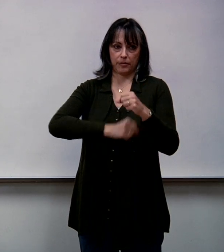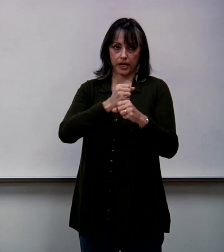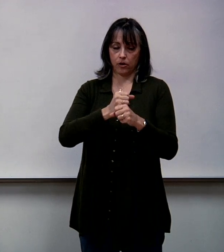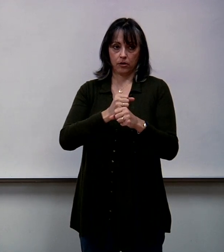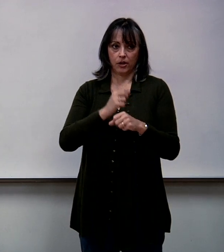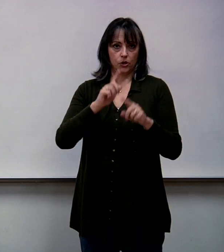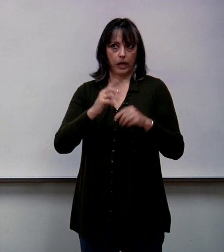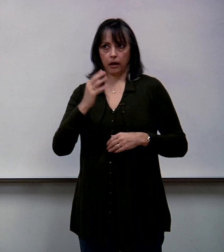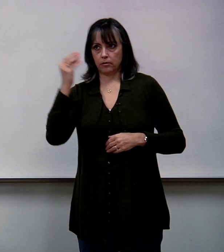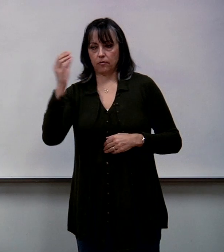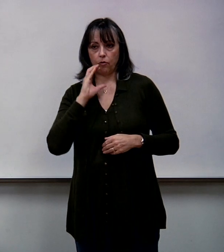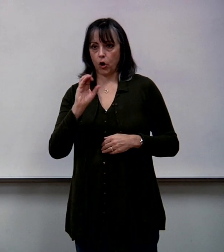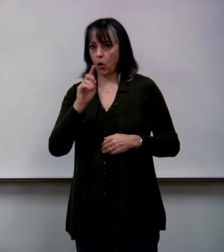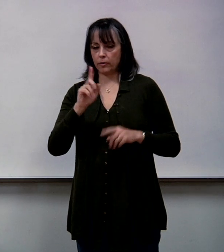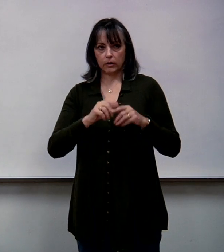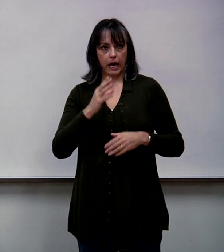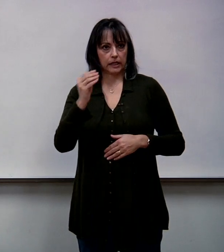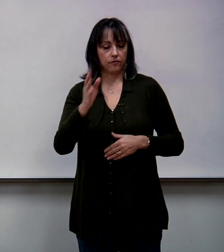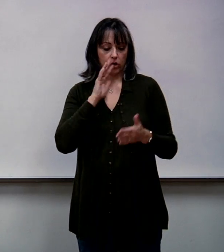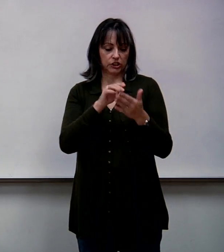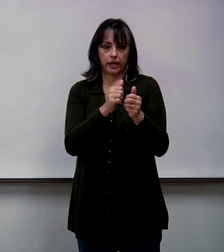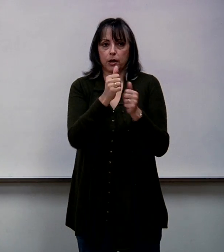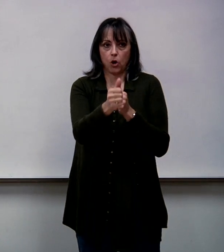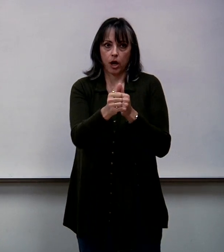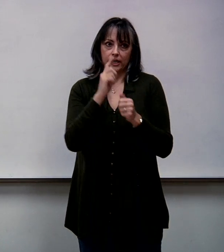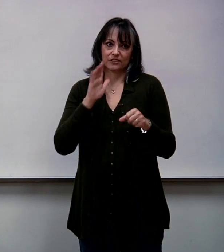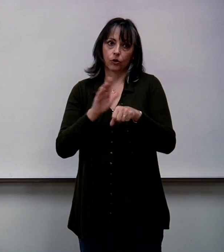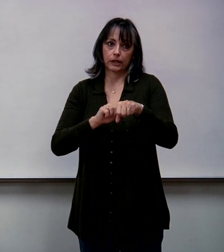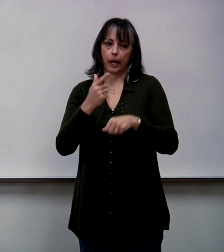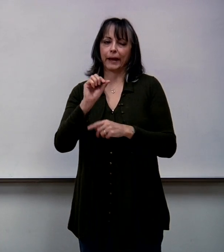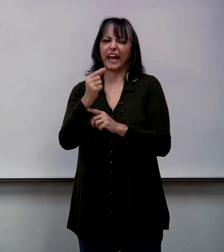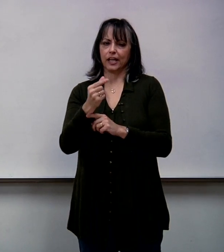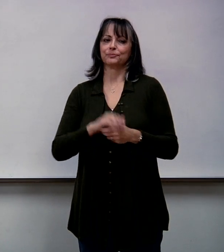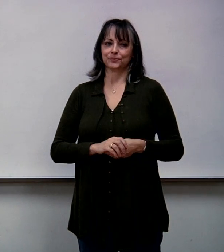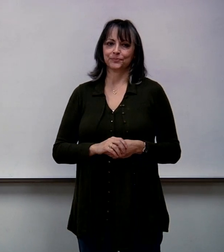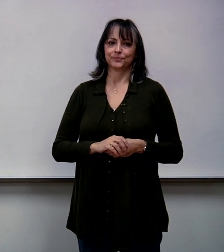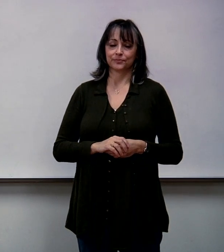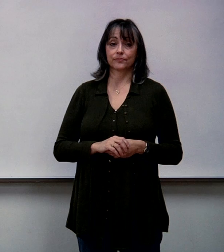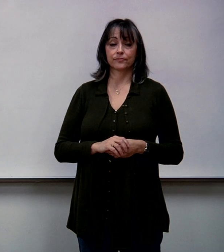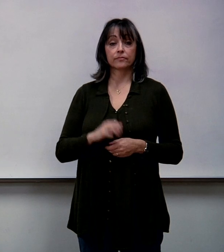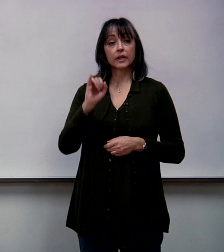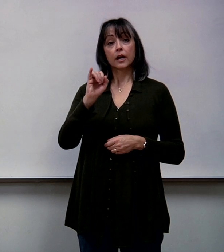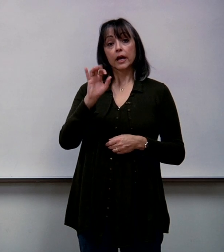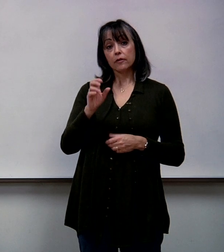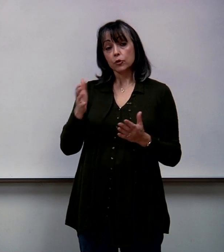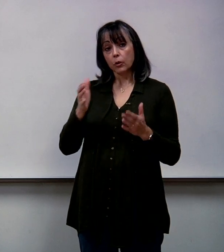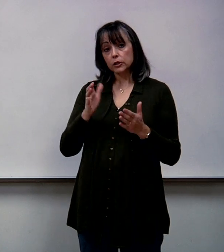No Study Abroad. It's a full-time gig. If you're interested in running for Senator,